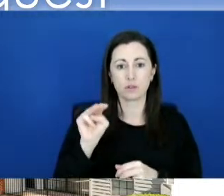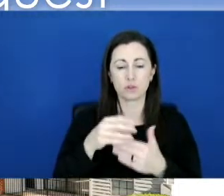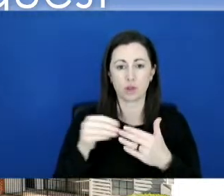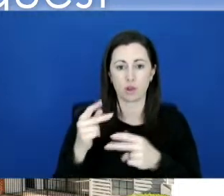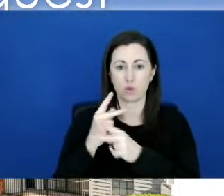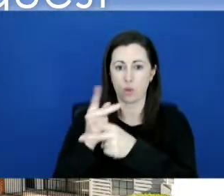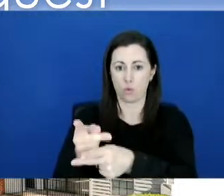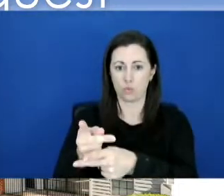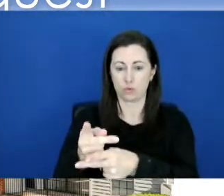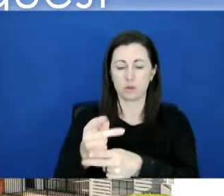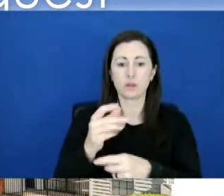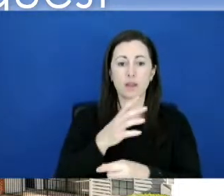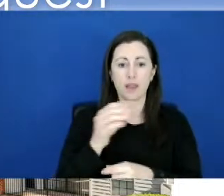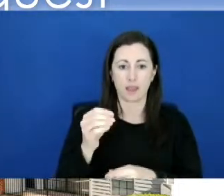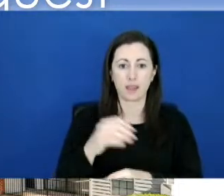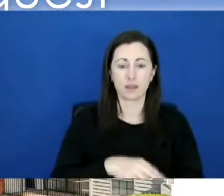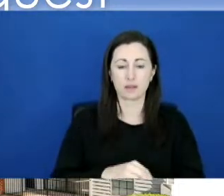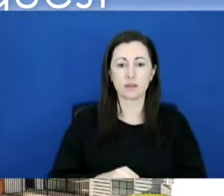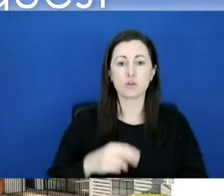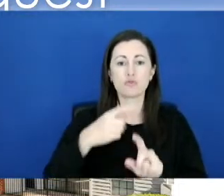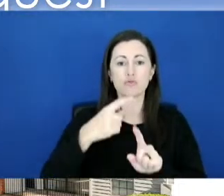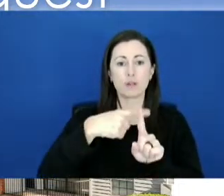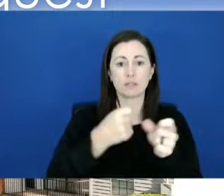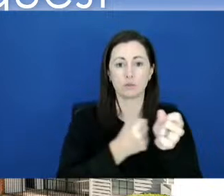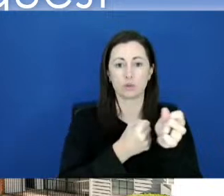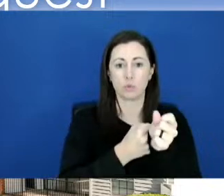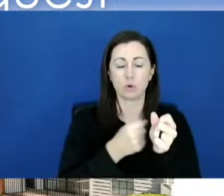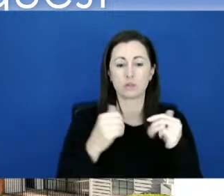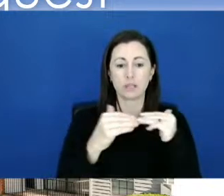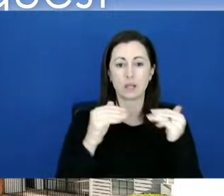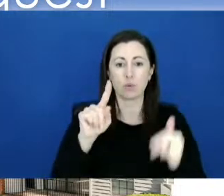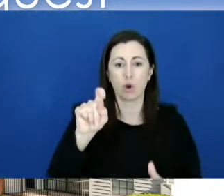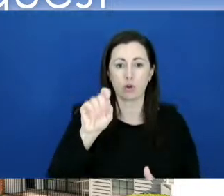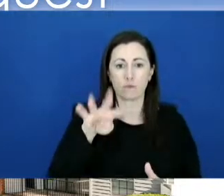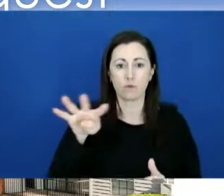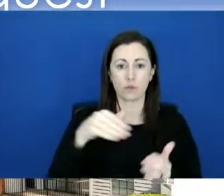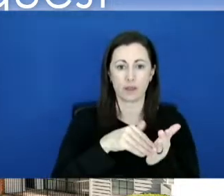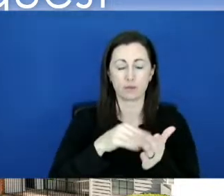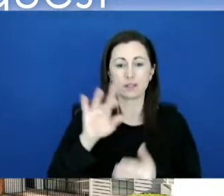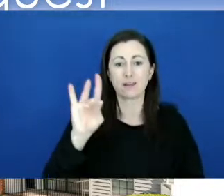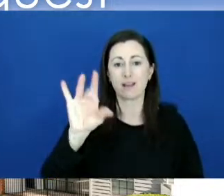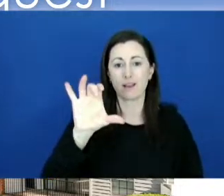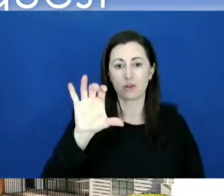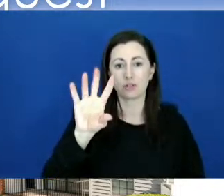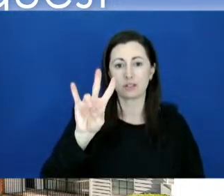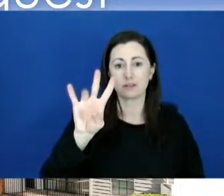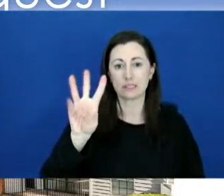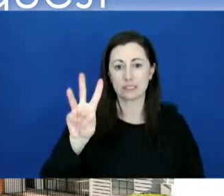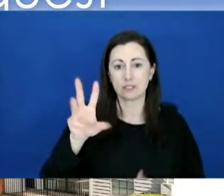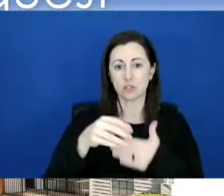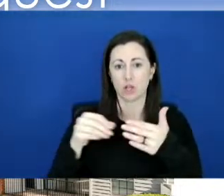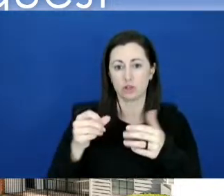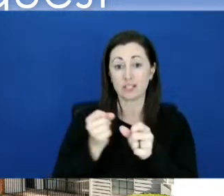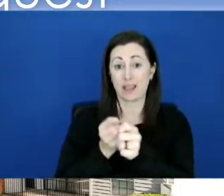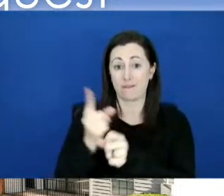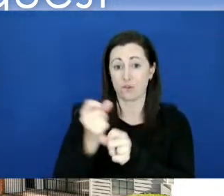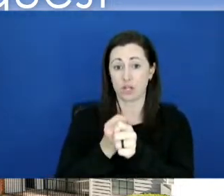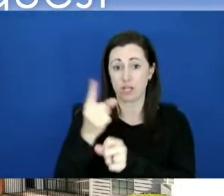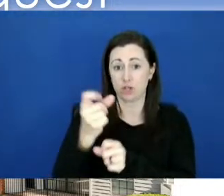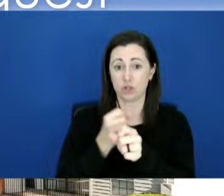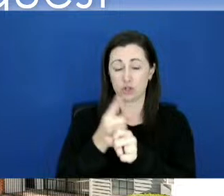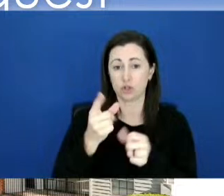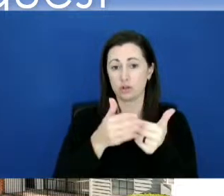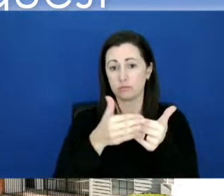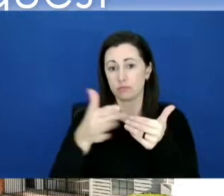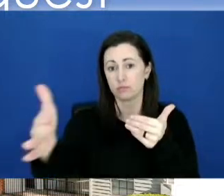THEY'RE ASKING FOR $2.5 MILLION